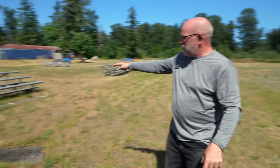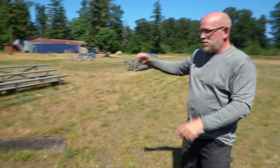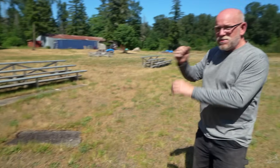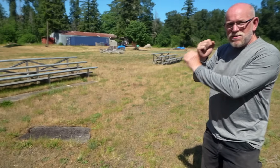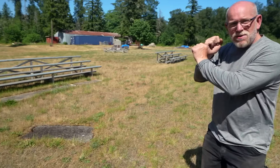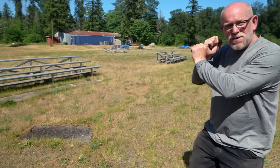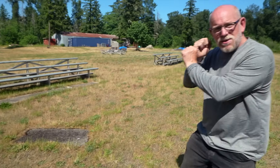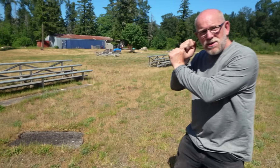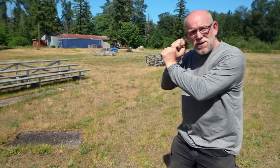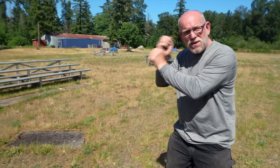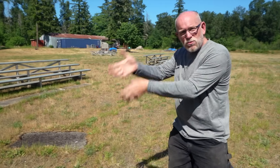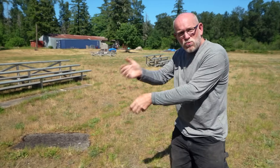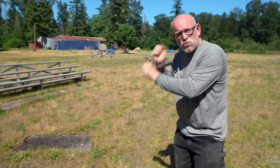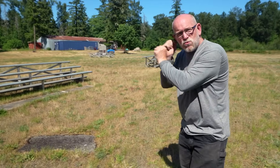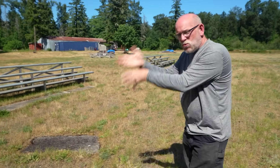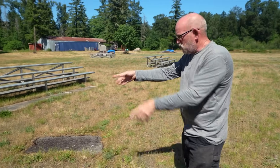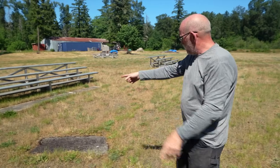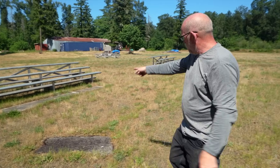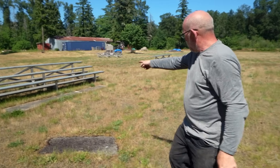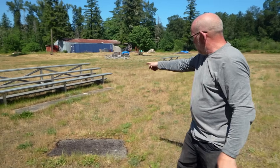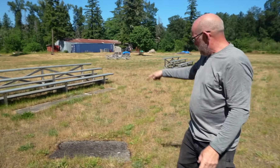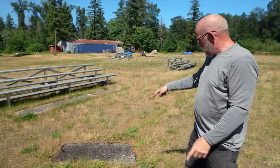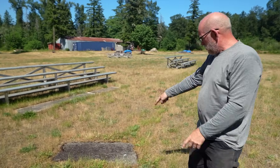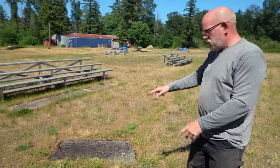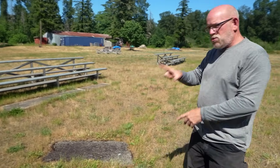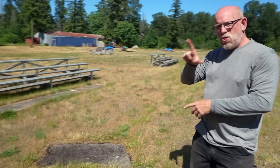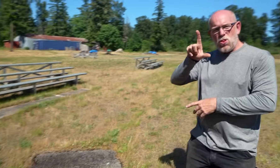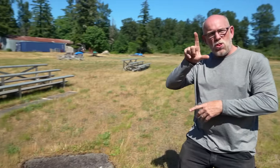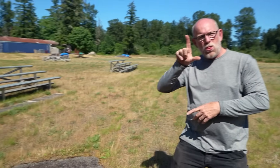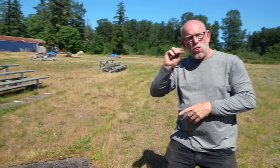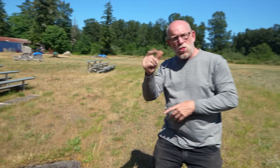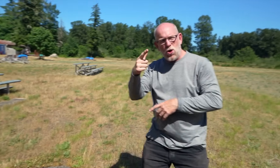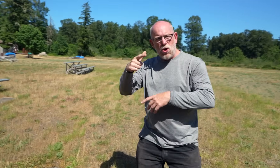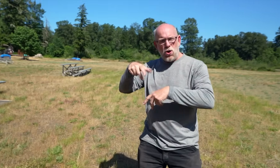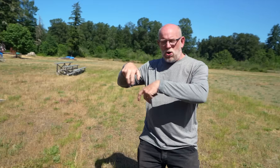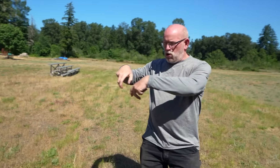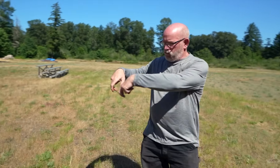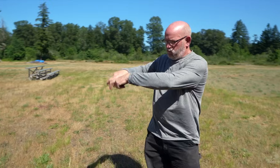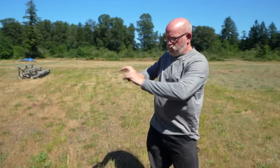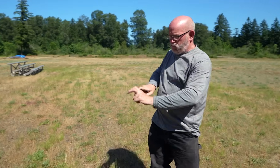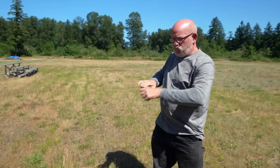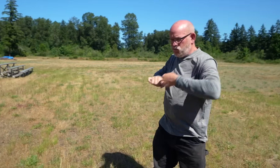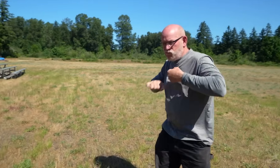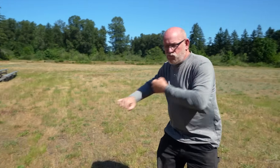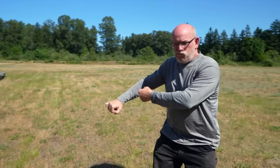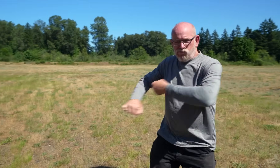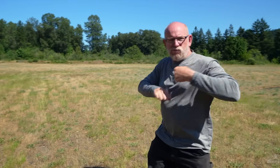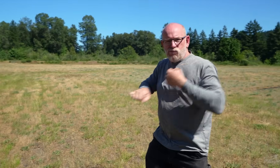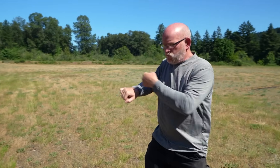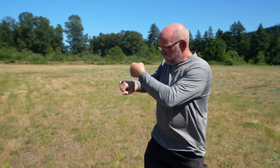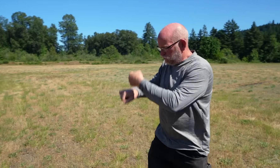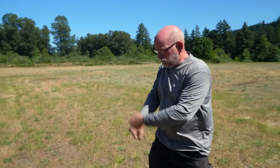That’s for axe throwing. This area is for the chainsaw event.